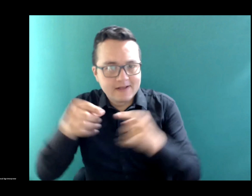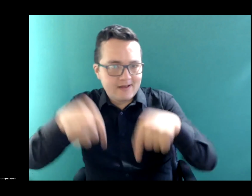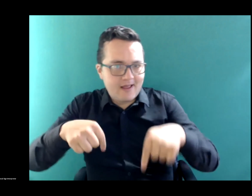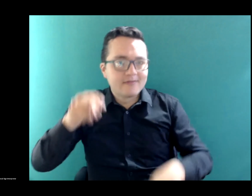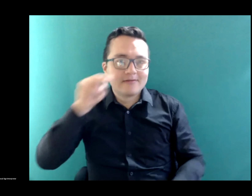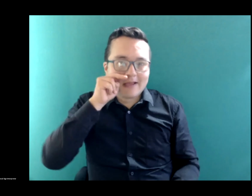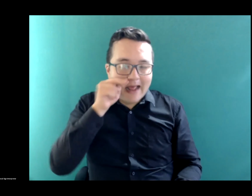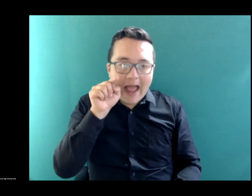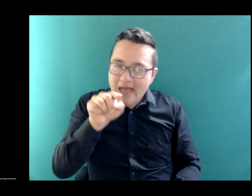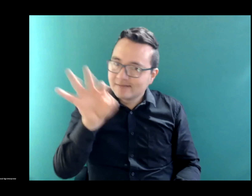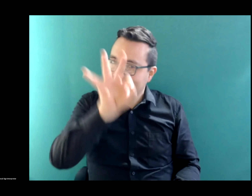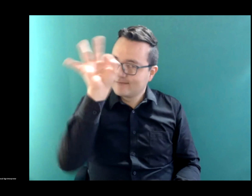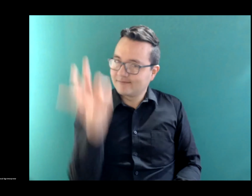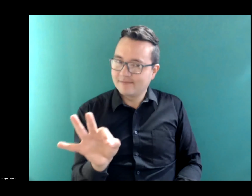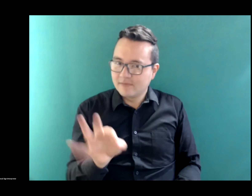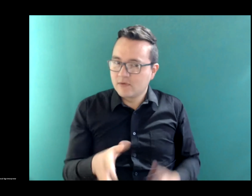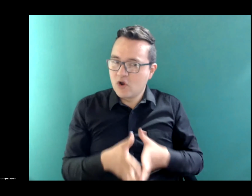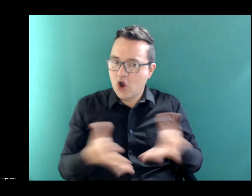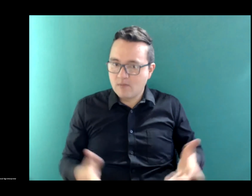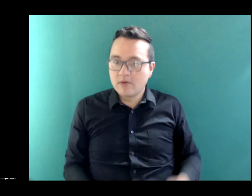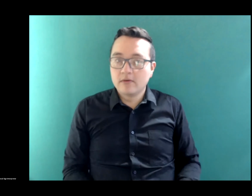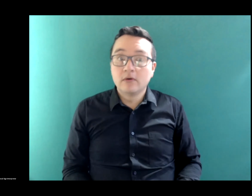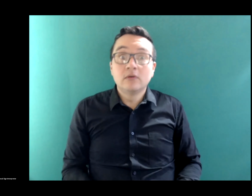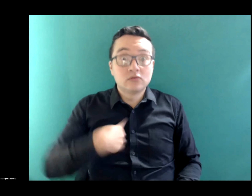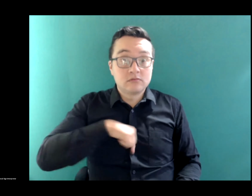So do we have the institutional framework on the government side?